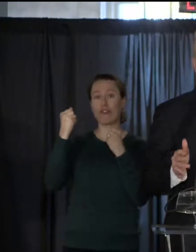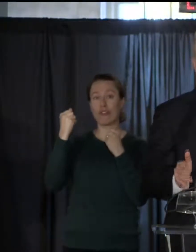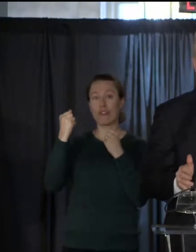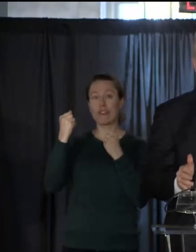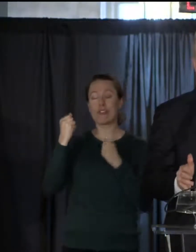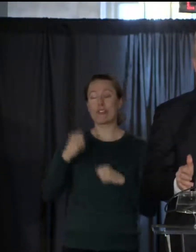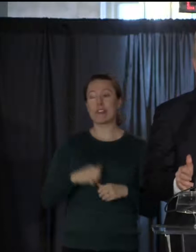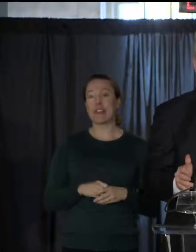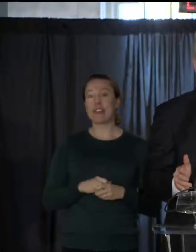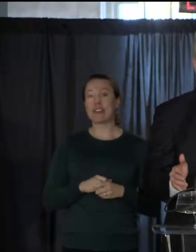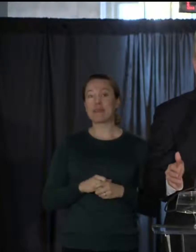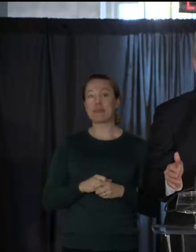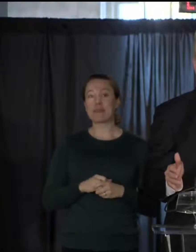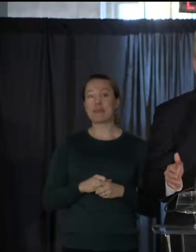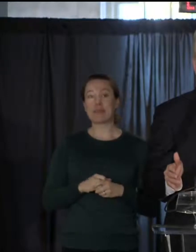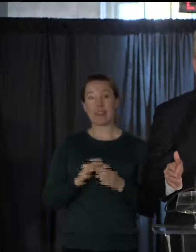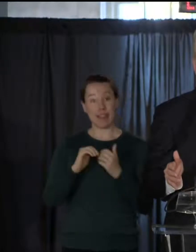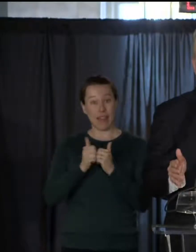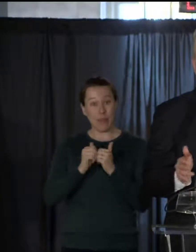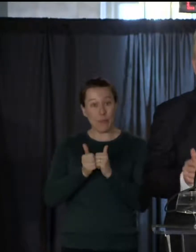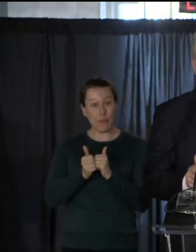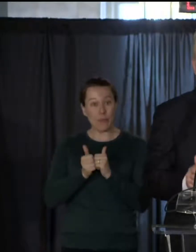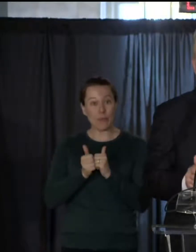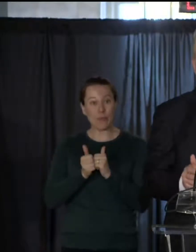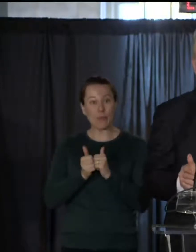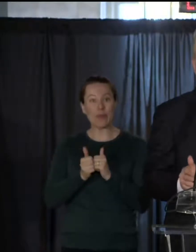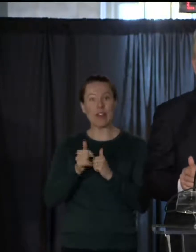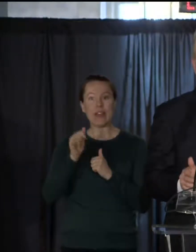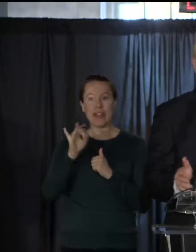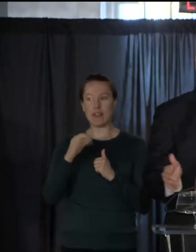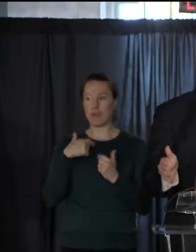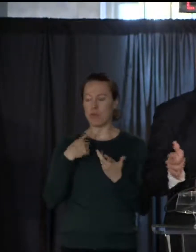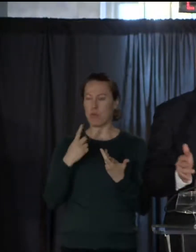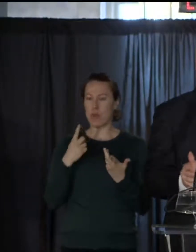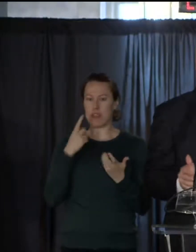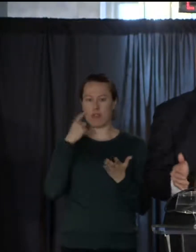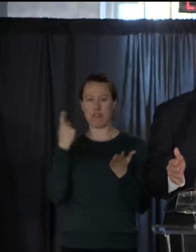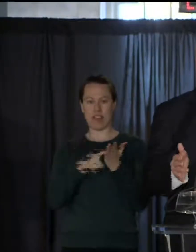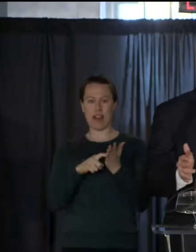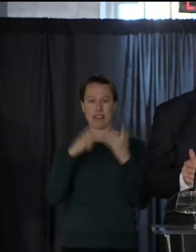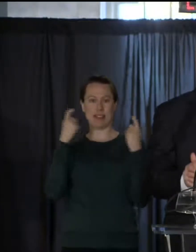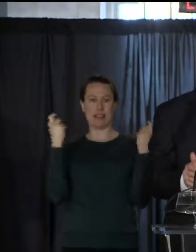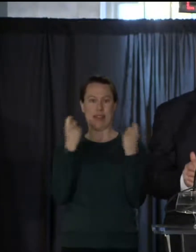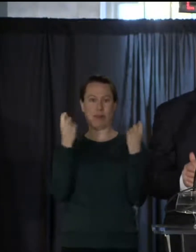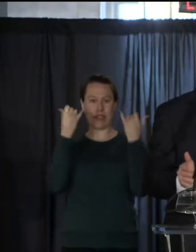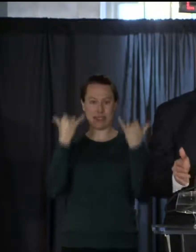THROUGH ON WHAT WE ARE CELEBRATING HERE TODAY, OF COURSE WE'RE CELEBRATING EMANCIPATION DAY BUT WE'RE